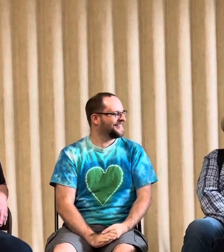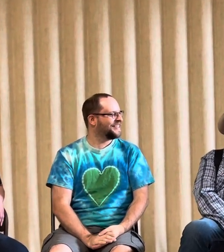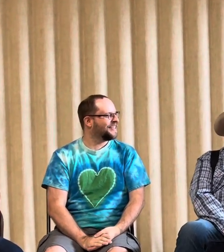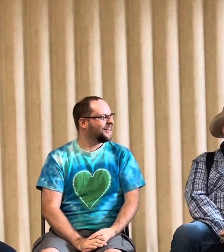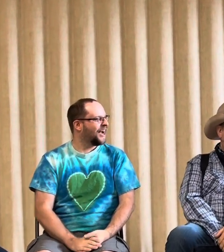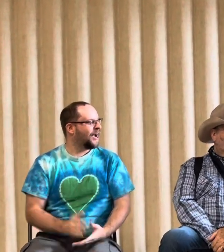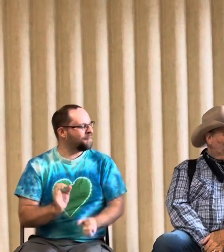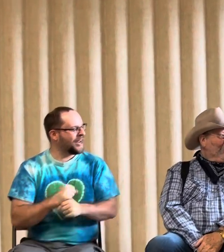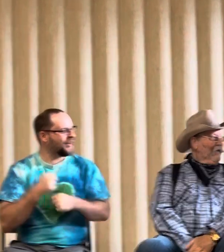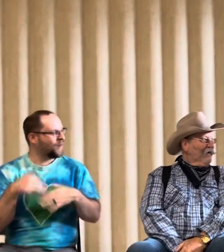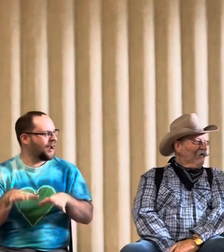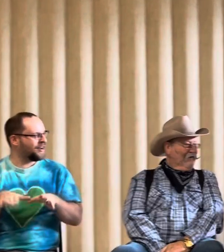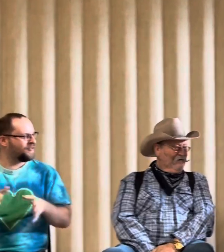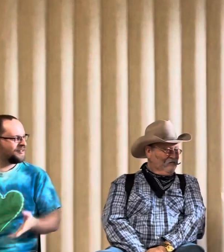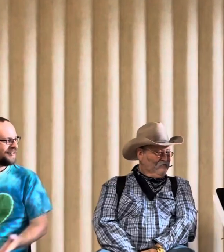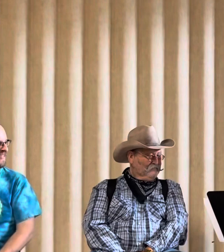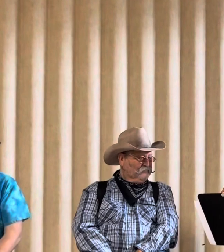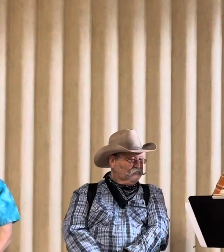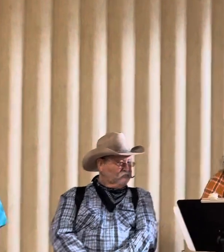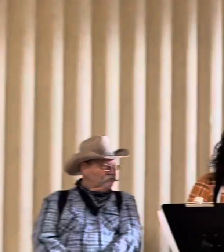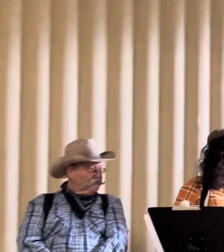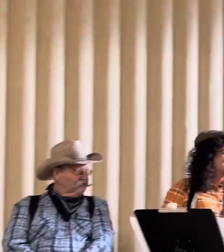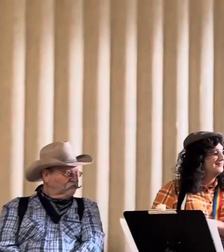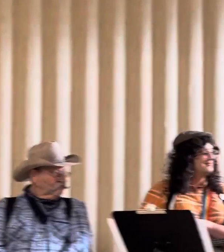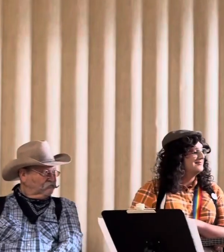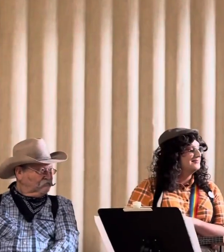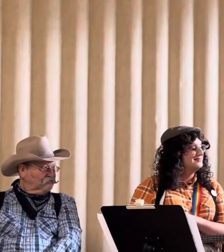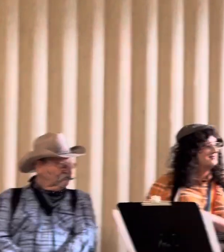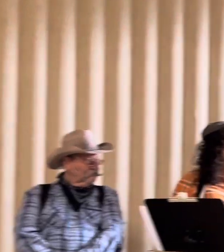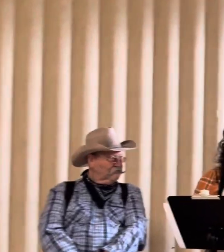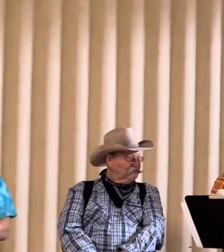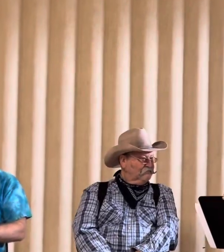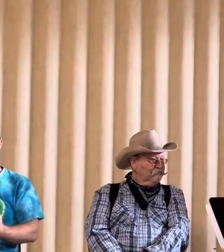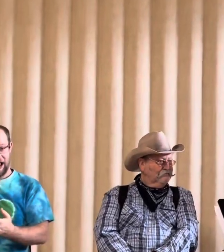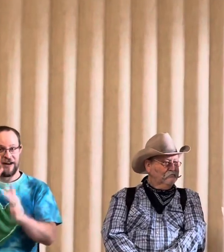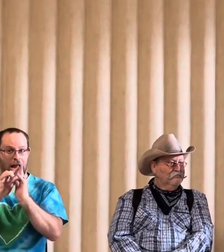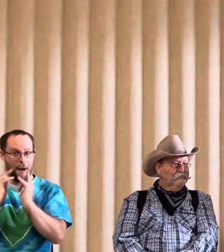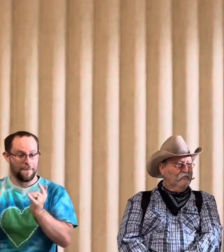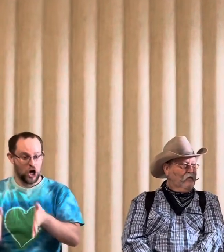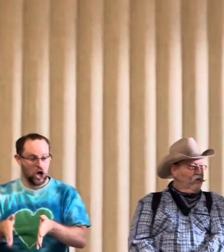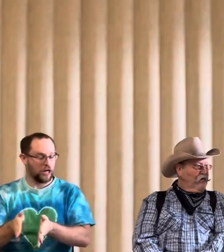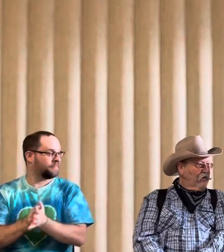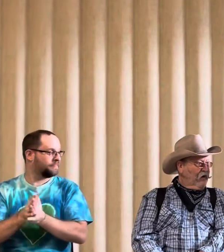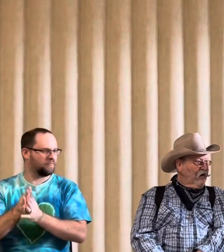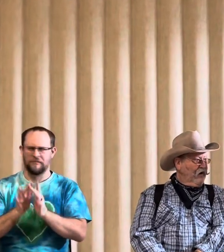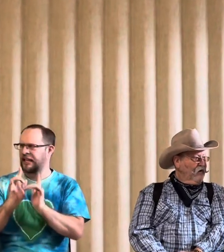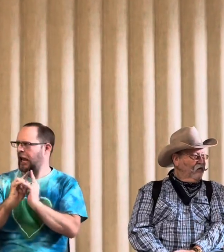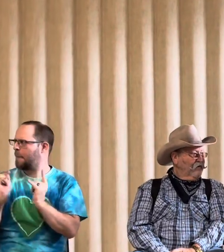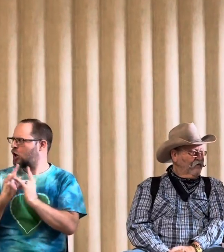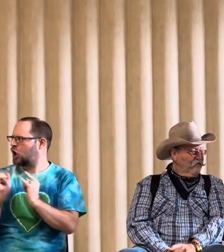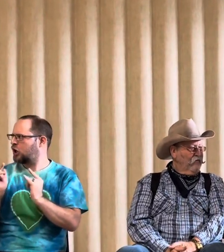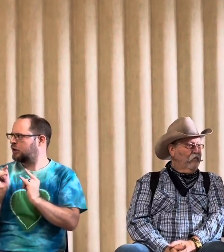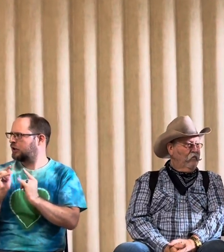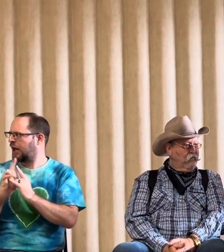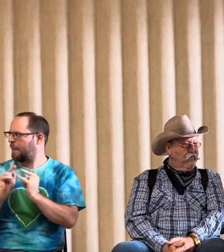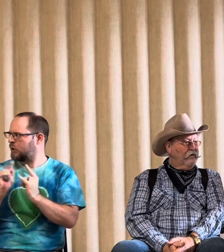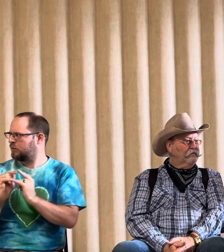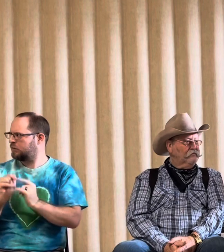All right. Yes. I'm gonna read Grandad's Camper. GRAMPS: Okay. CALI: "Grandpa." "Grandad."